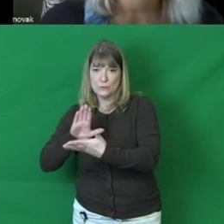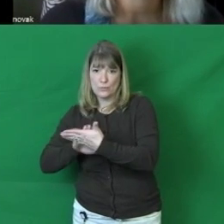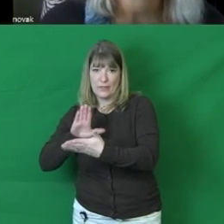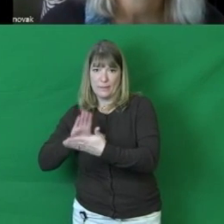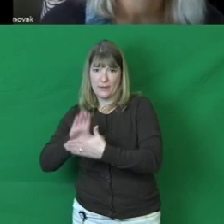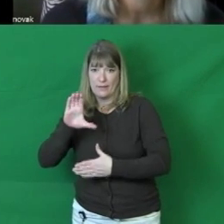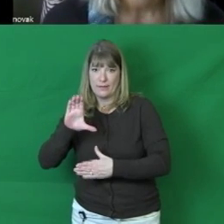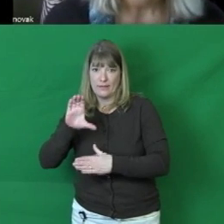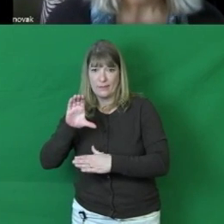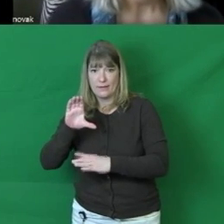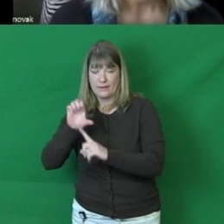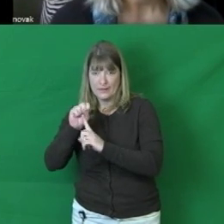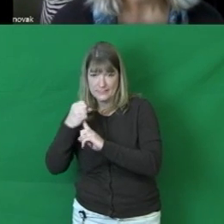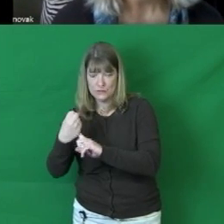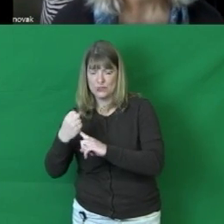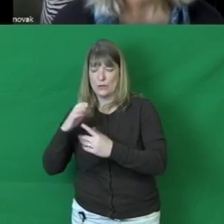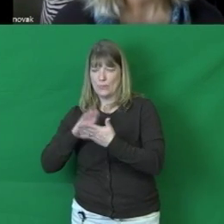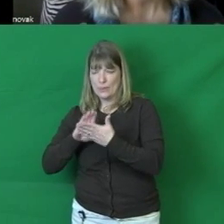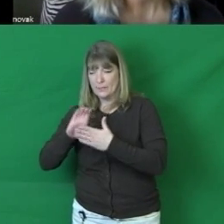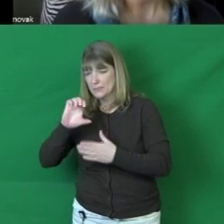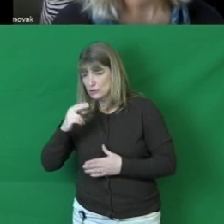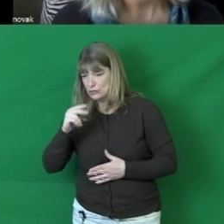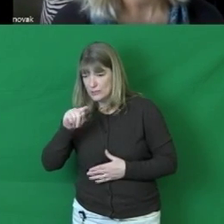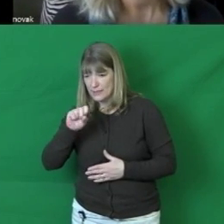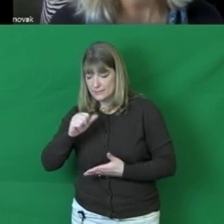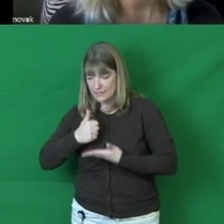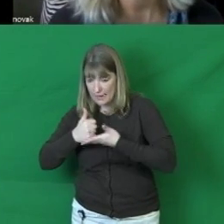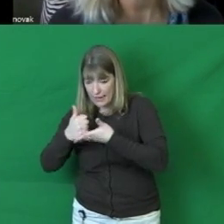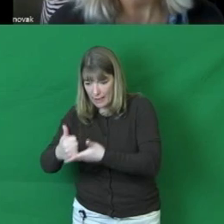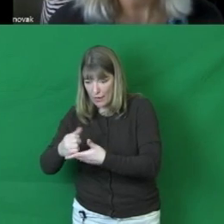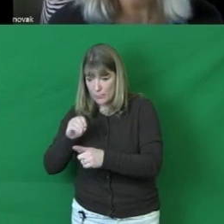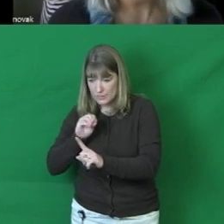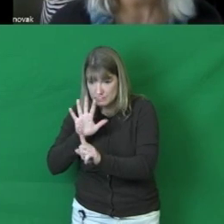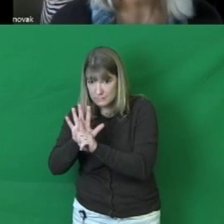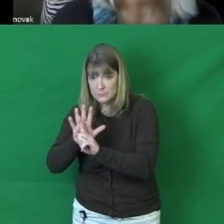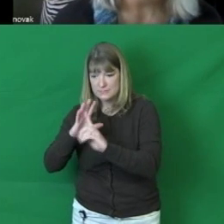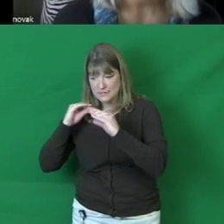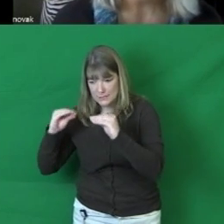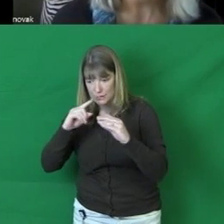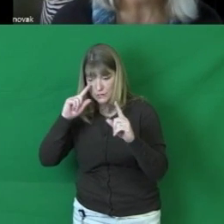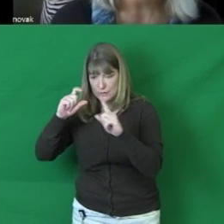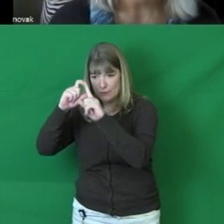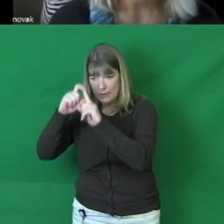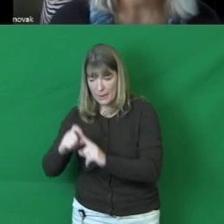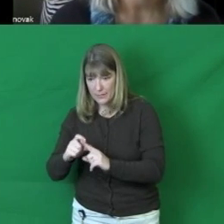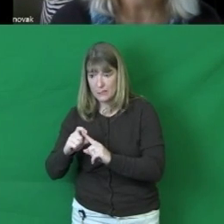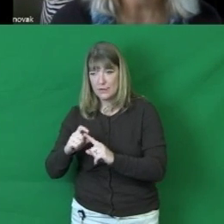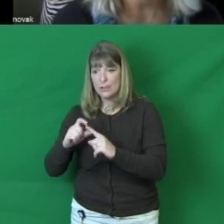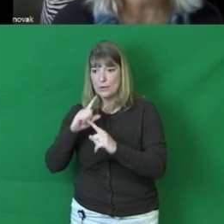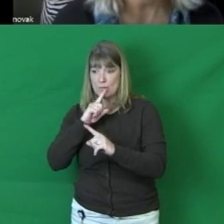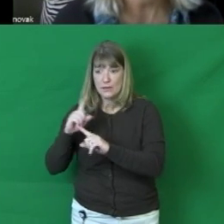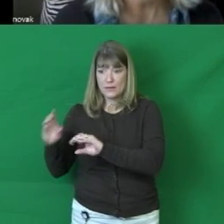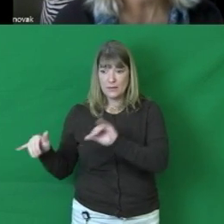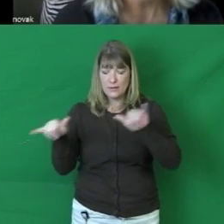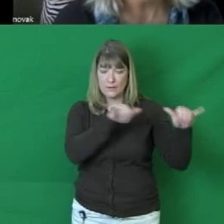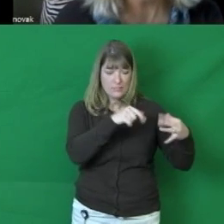condition, that the rhythmic chant helped aid teach vocabulary most out of the melodic conversation